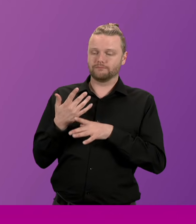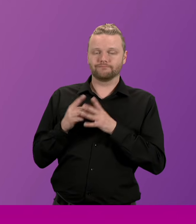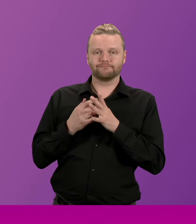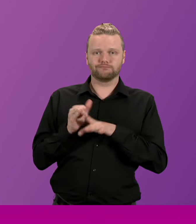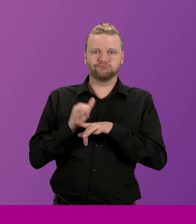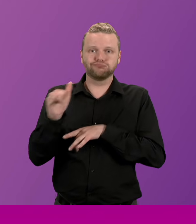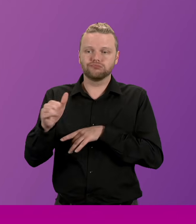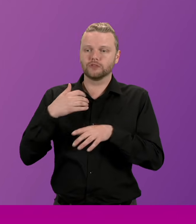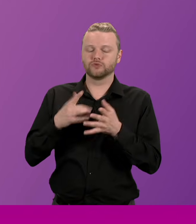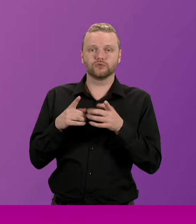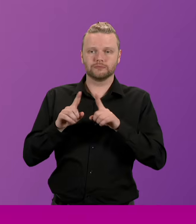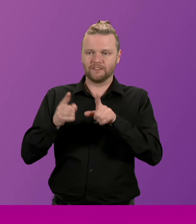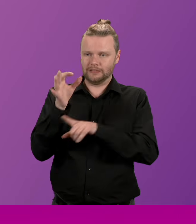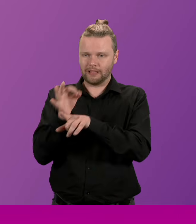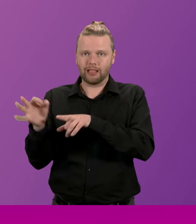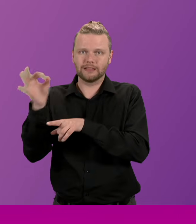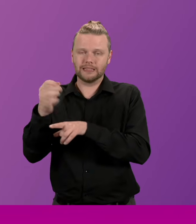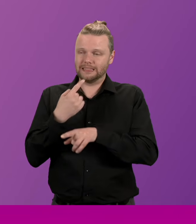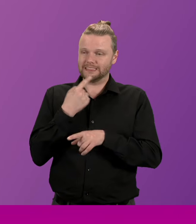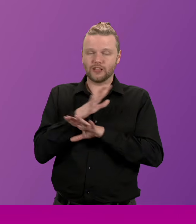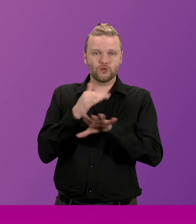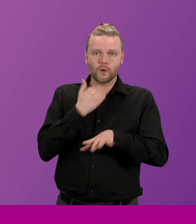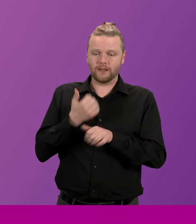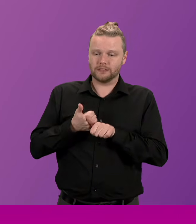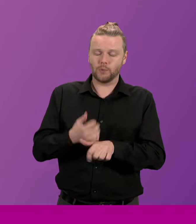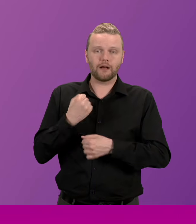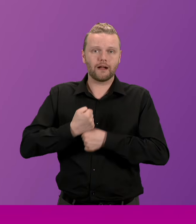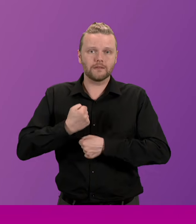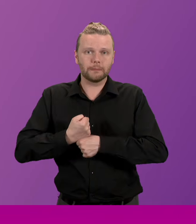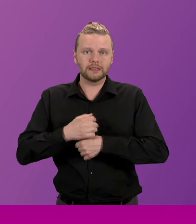Western Isles. It cites a lack of support from Government-owned Highlands and Islands Airports